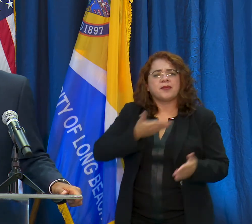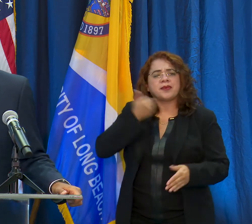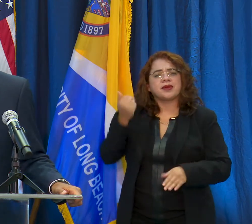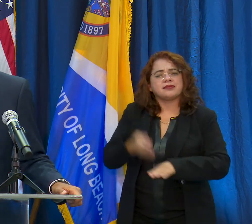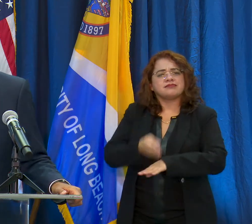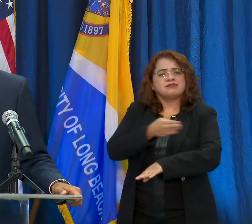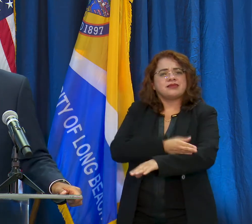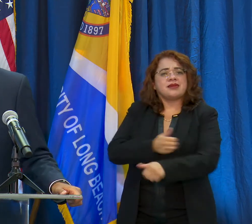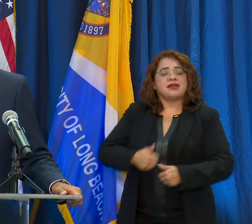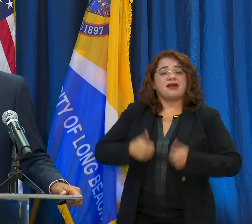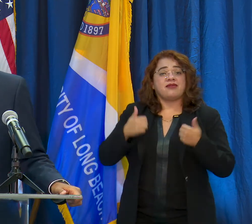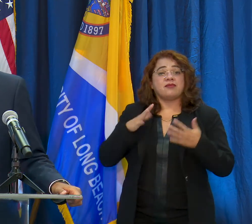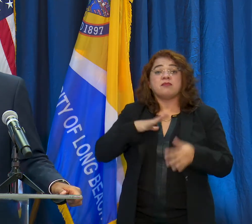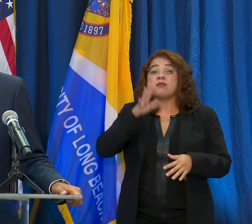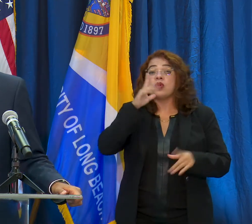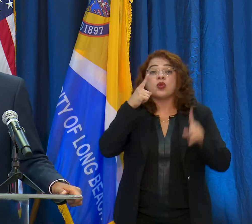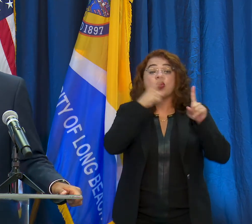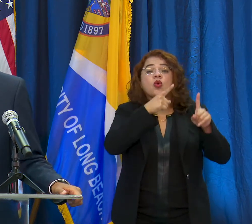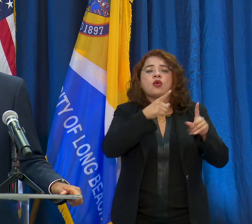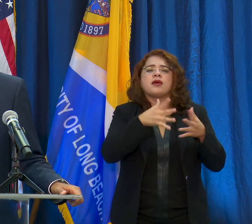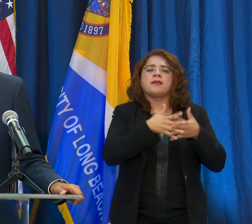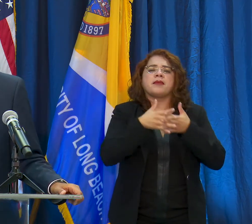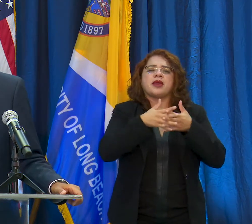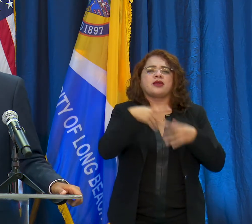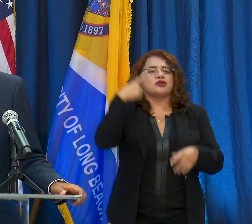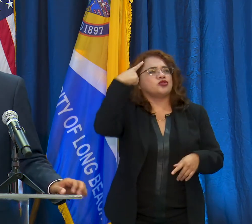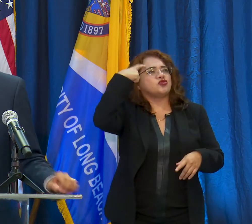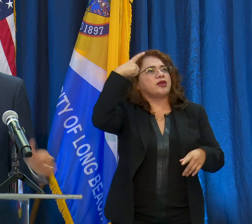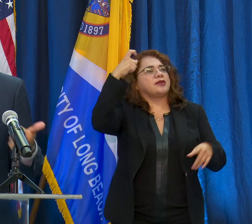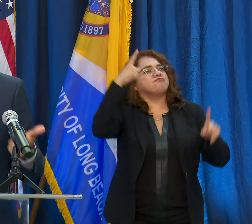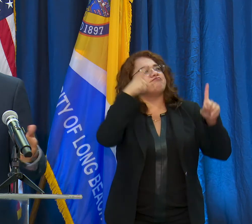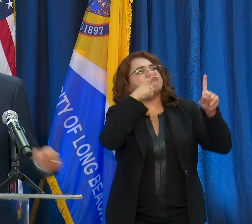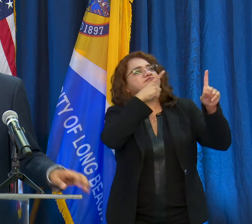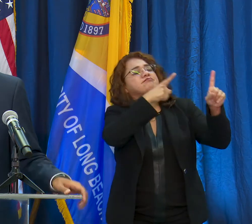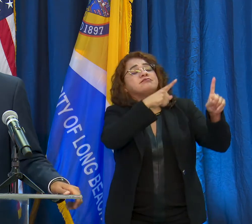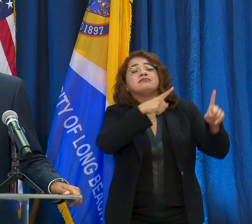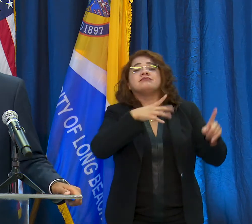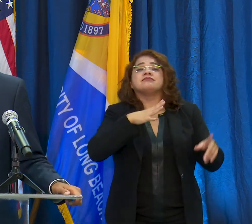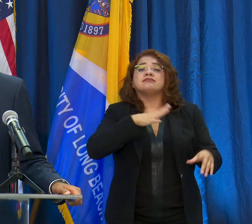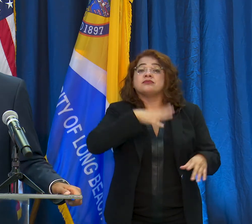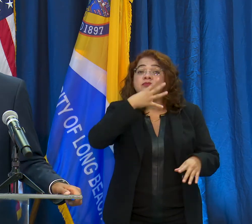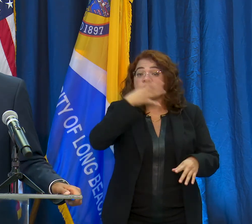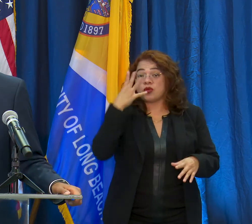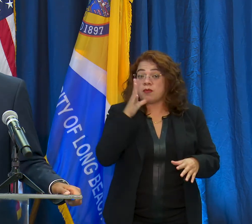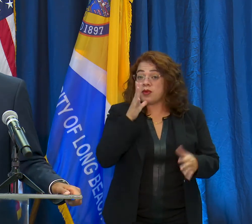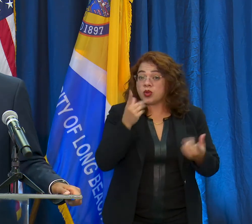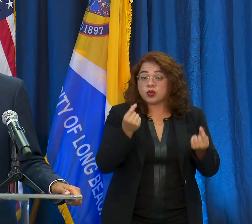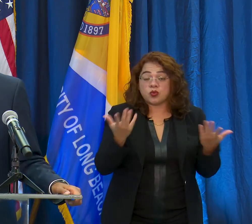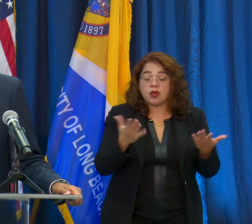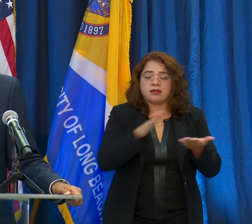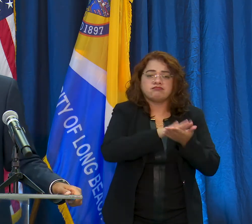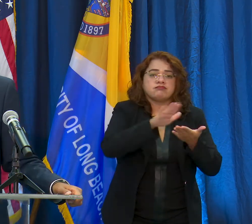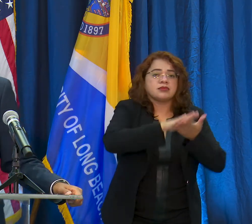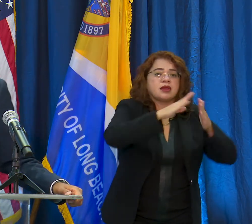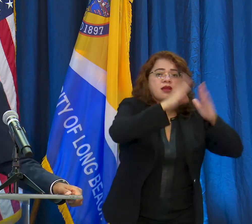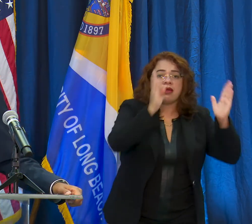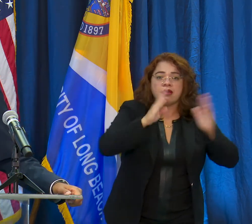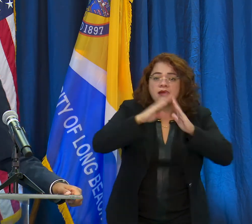dream, and like many immigrant women she started cleaning houses, she did odd end jobs in thrift shops.